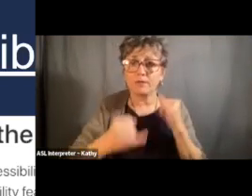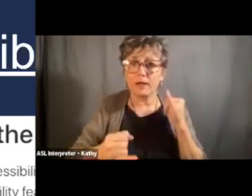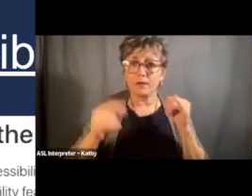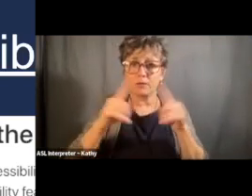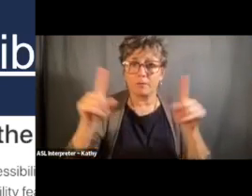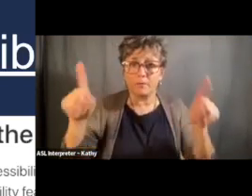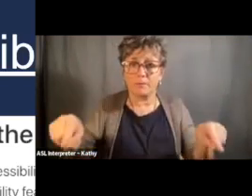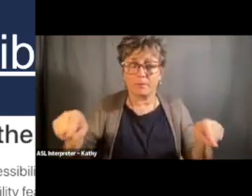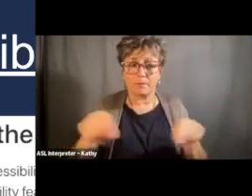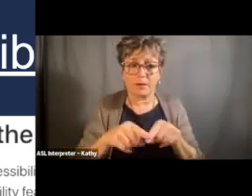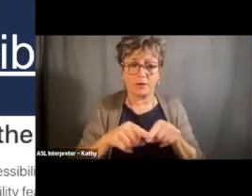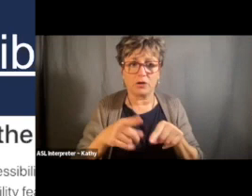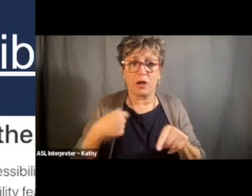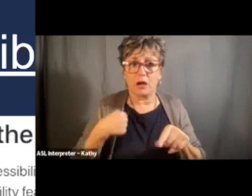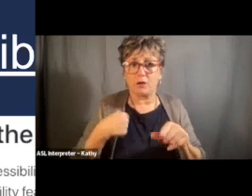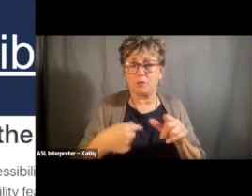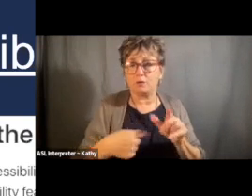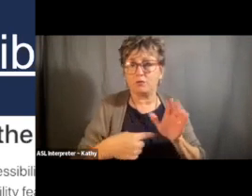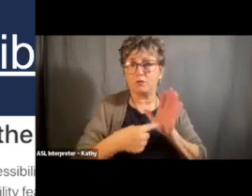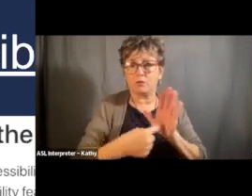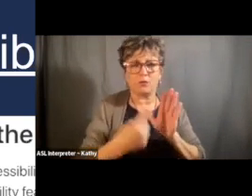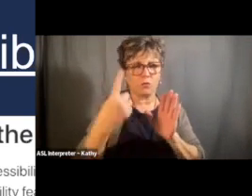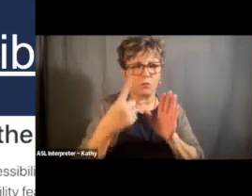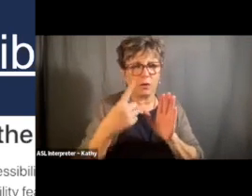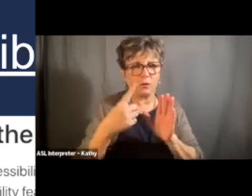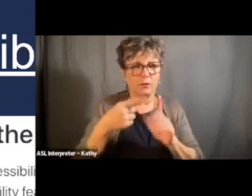to a link that was shared, which is